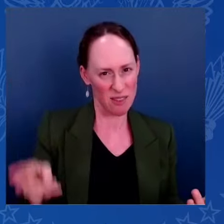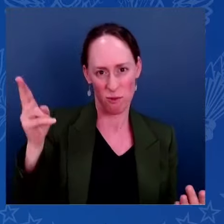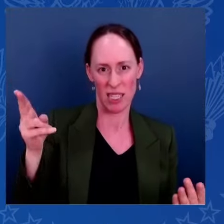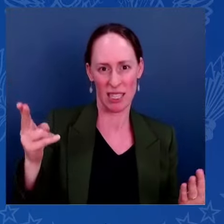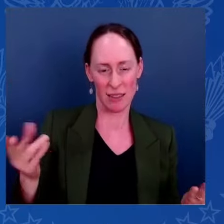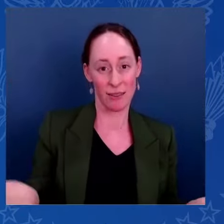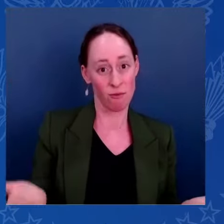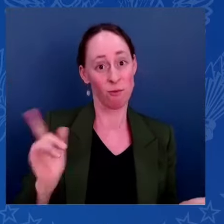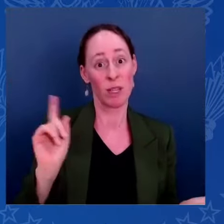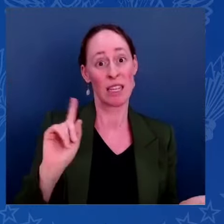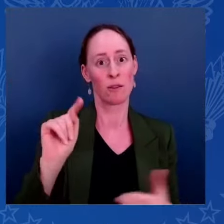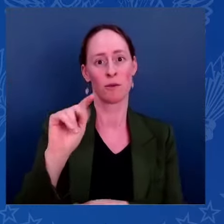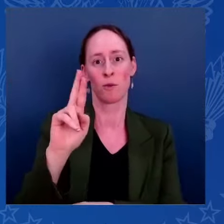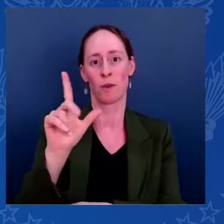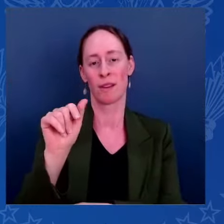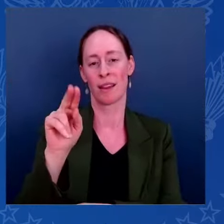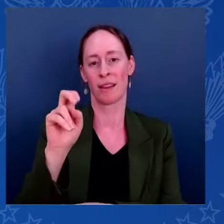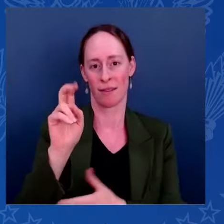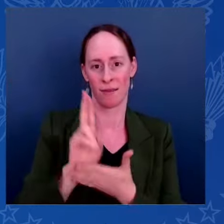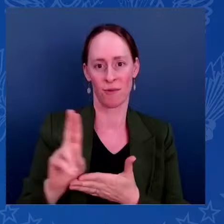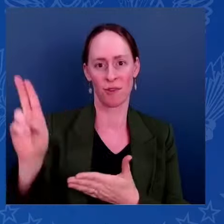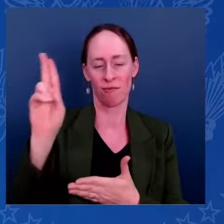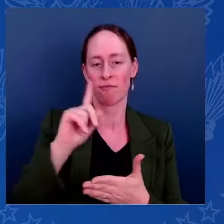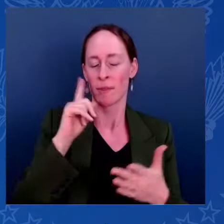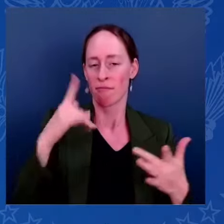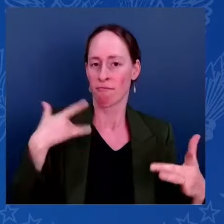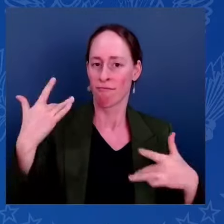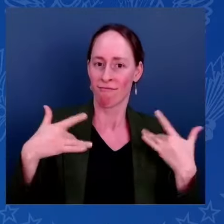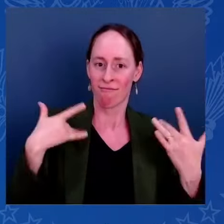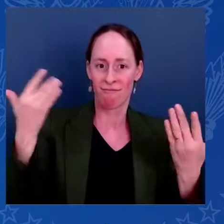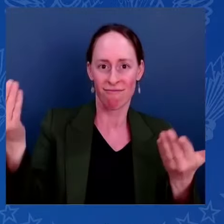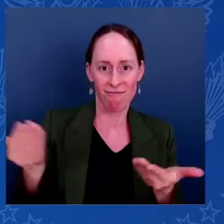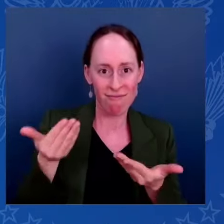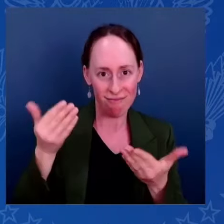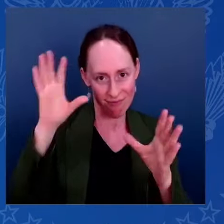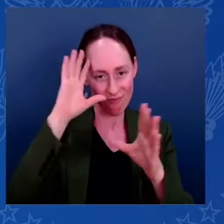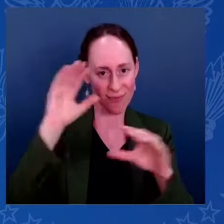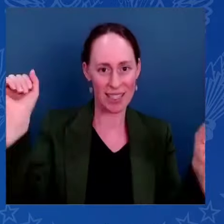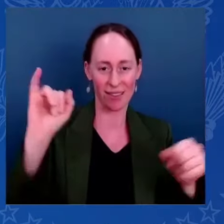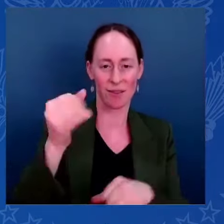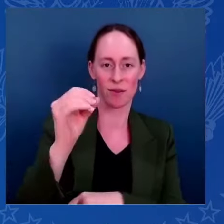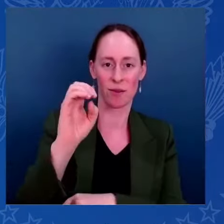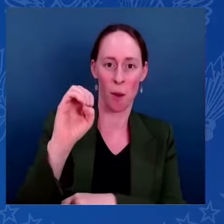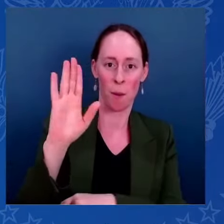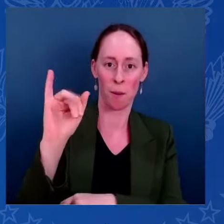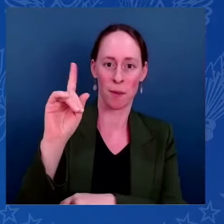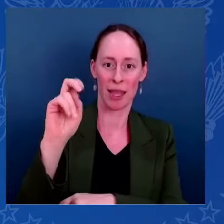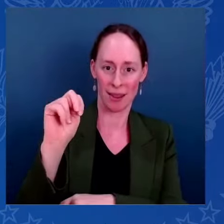and First Lady Jill Biden, whose daughter Ashley, is a Tulane graduate, back to campus.